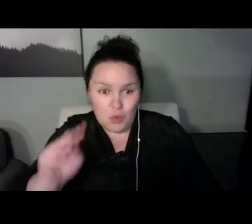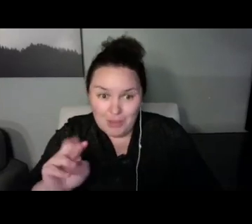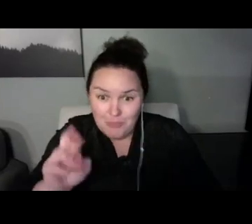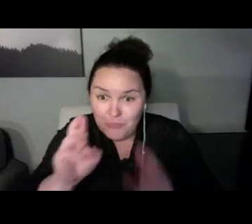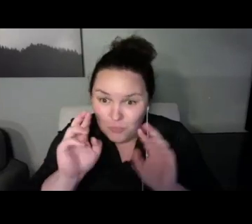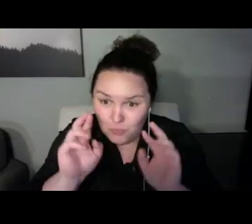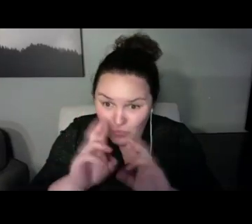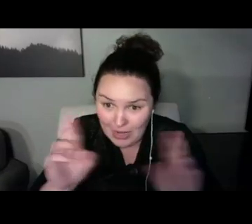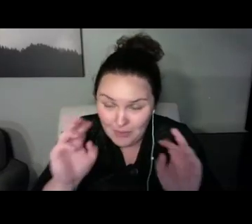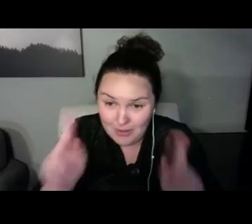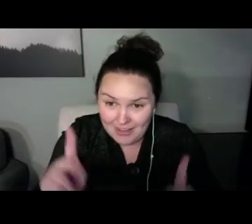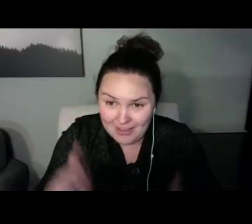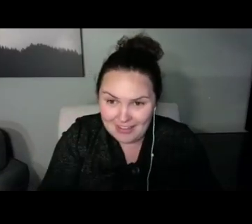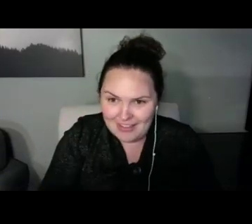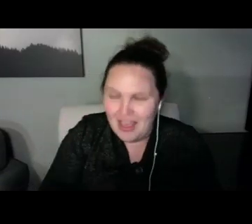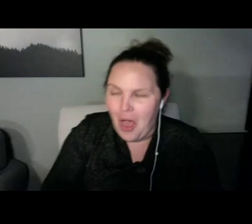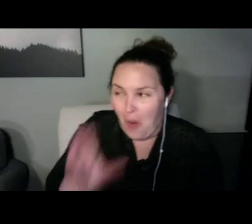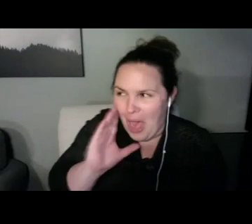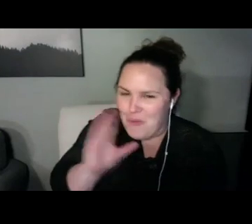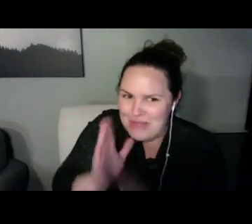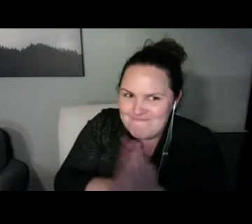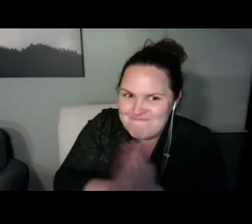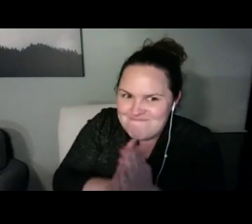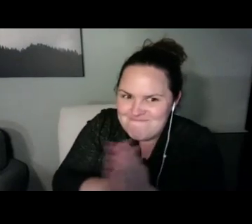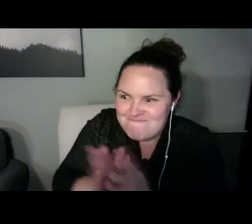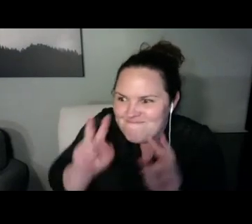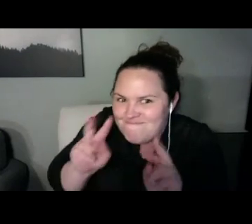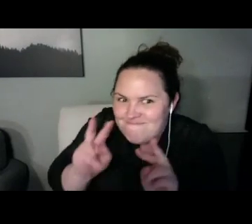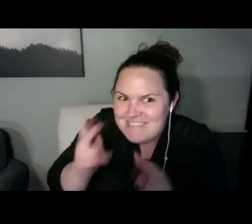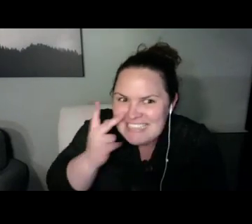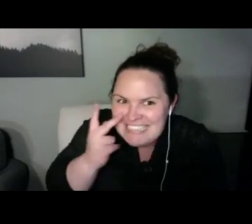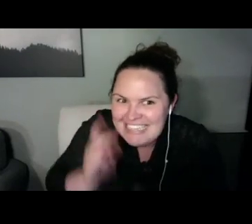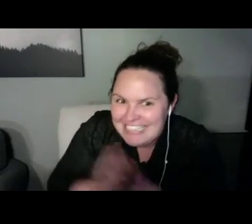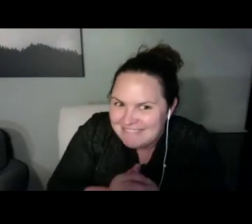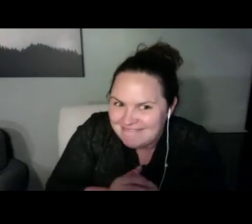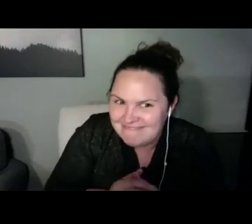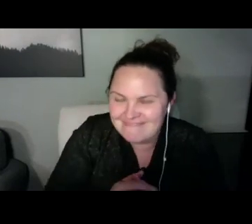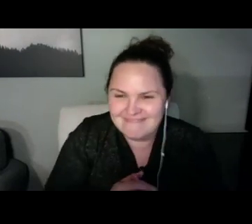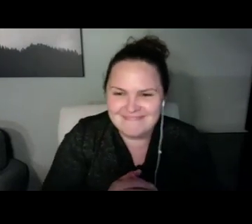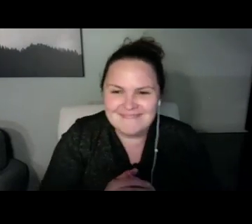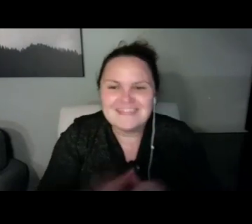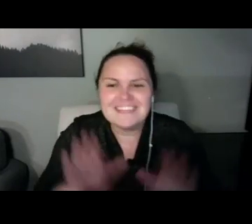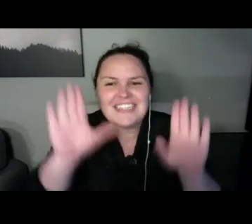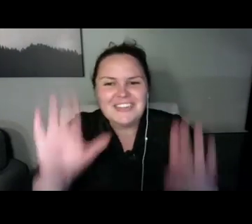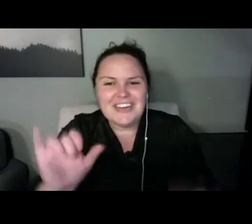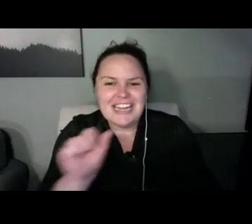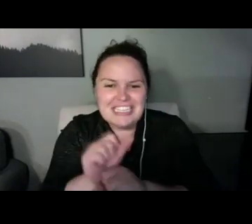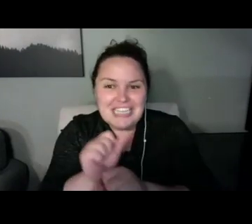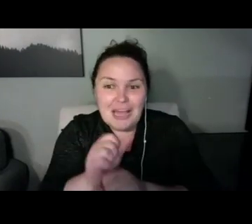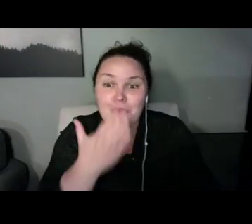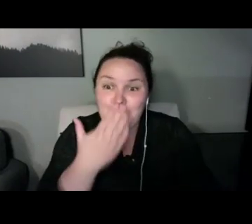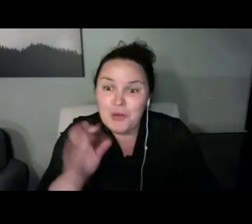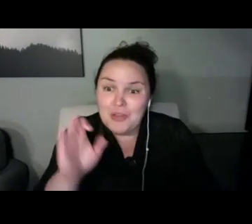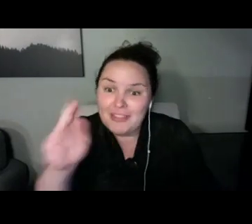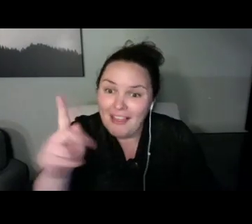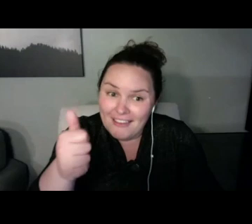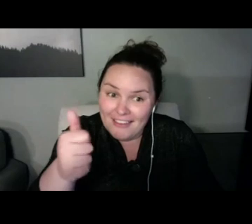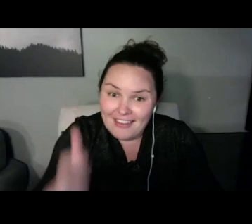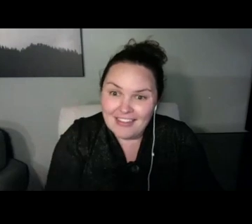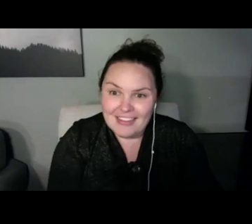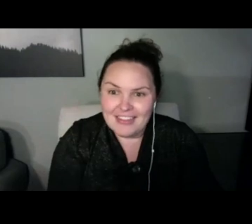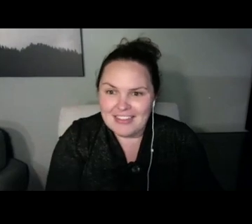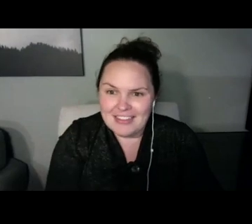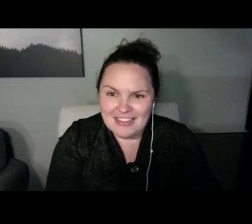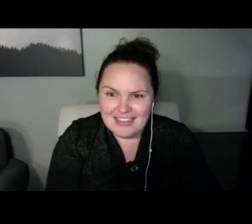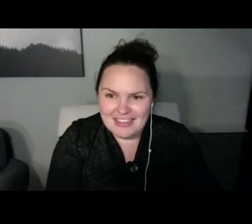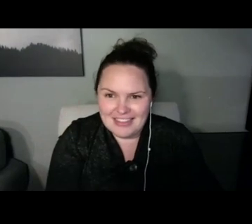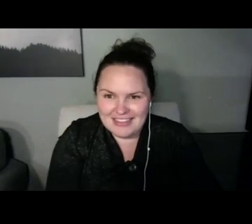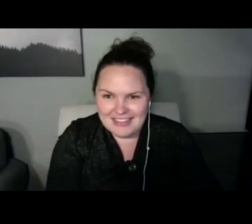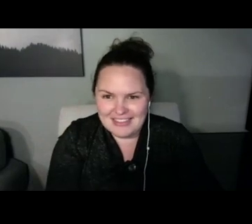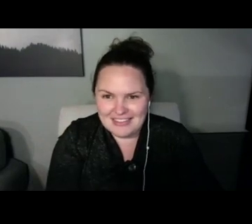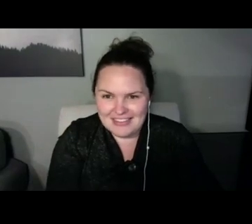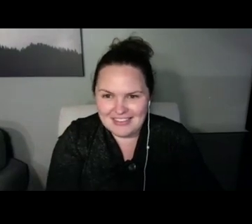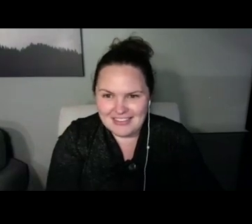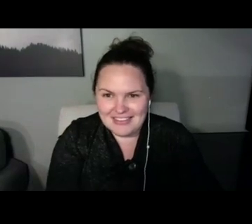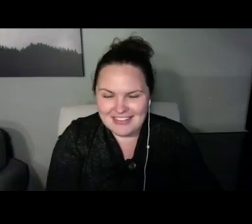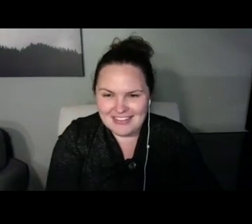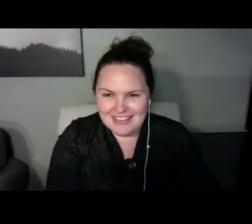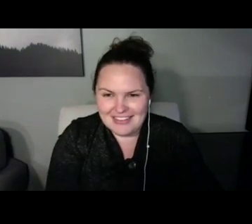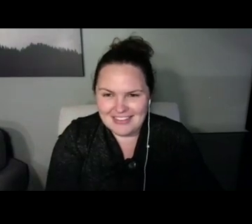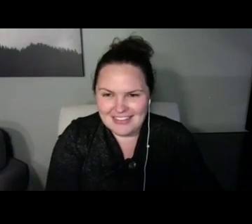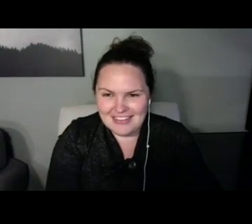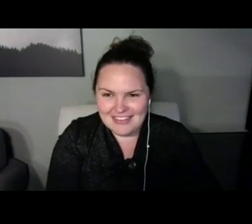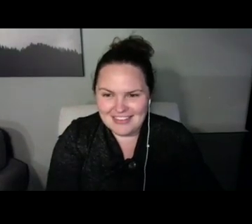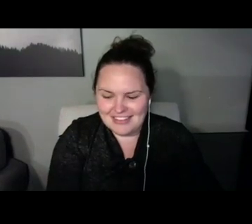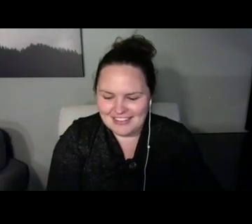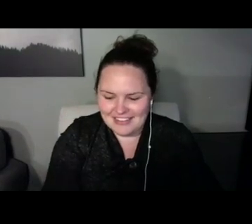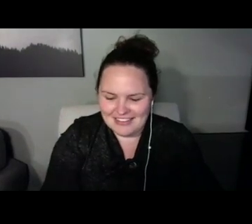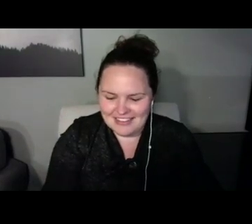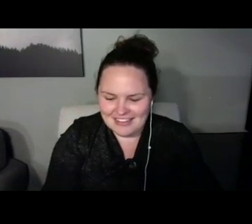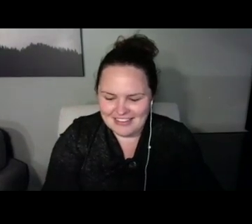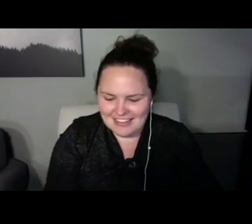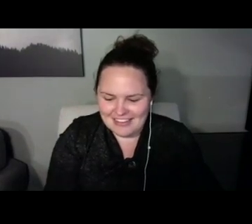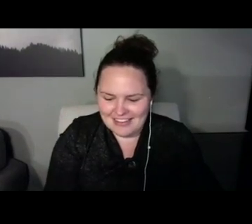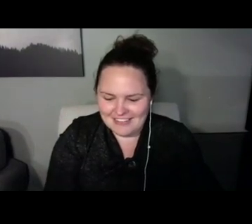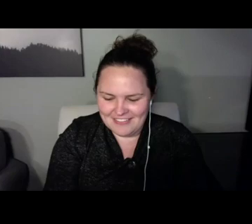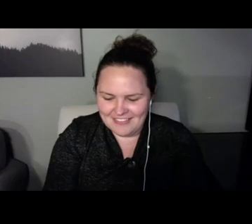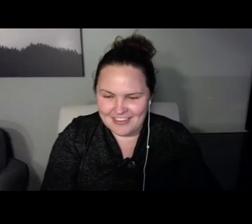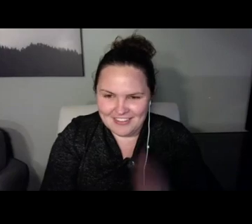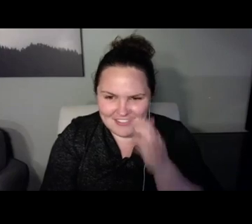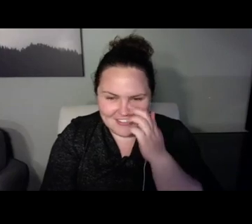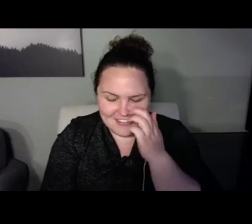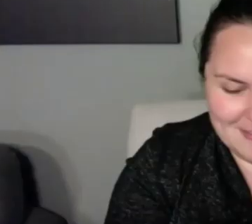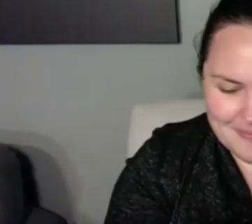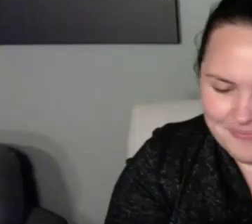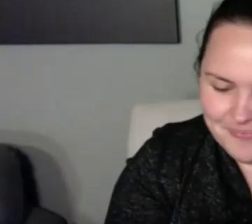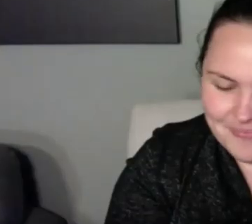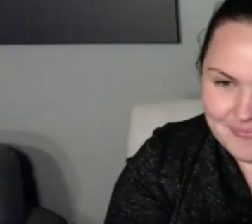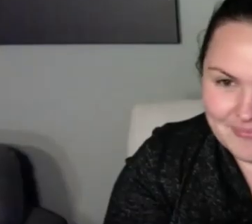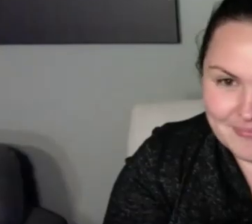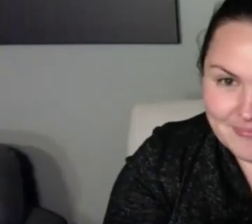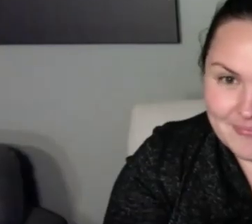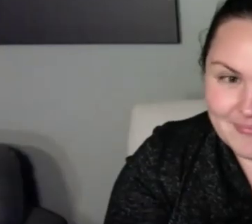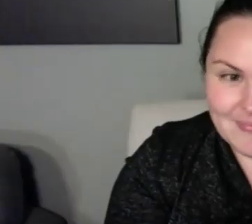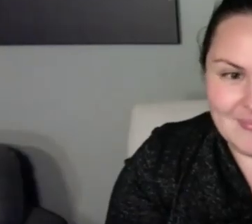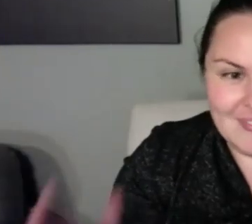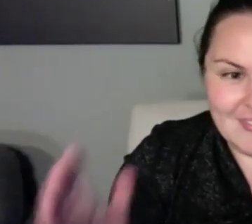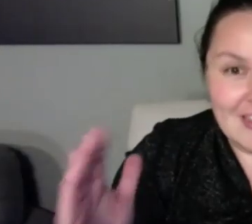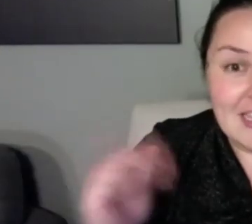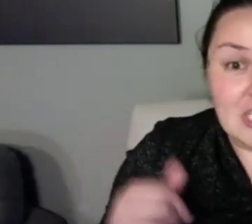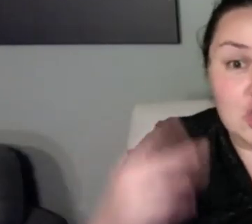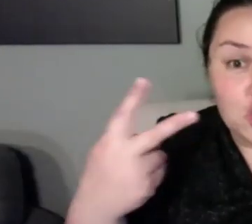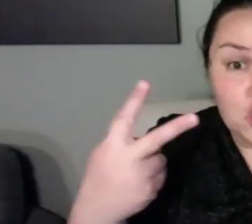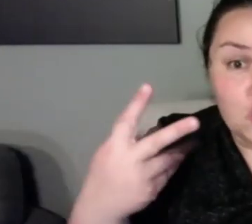that was a great experience where we found work experiences where she feels confident.